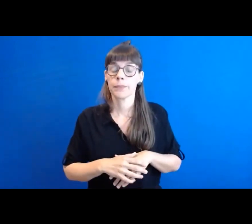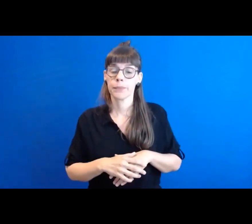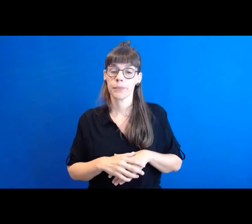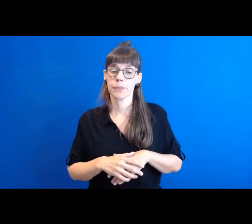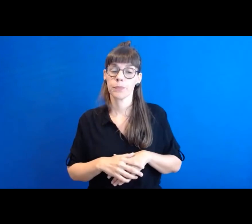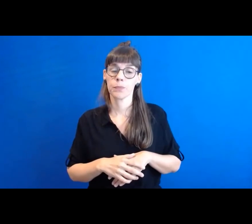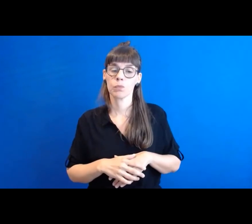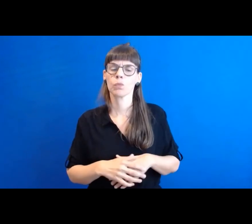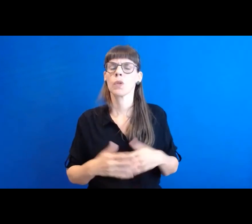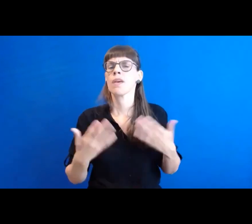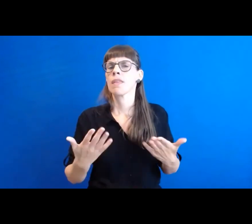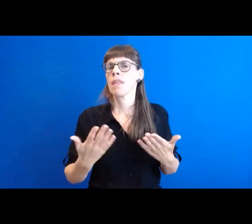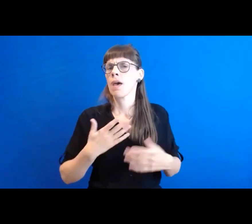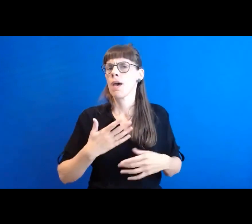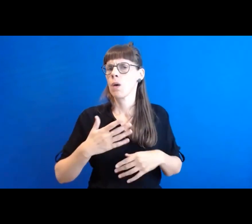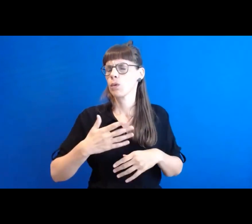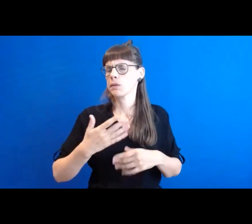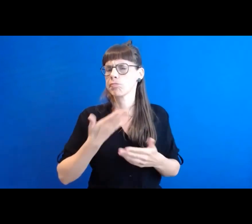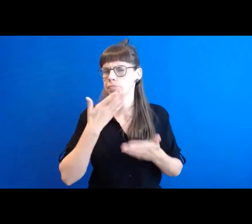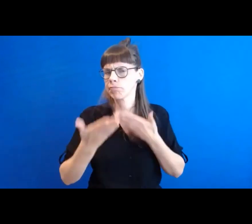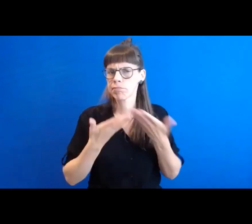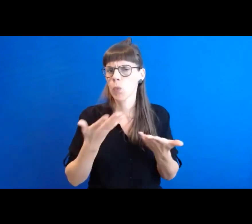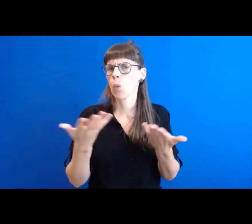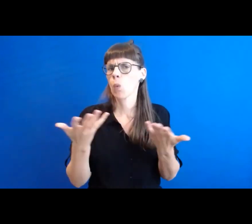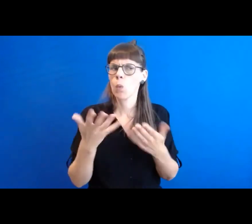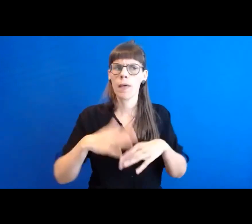countries.